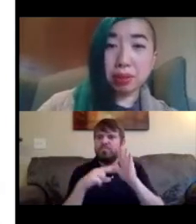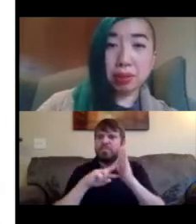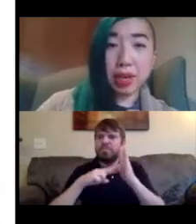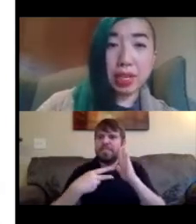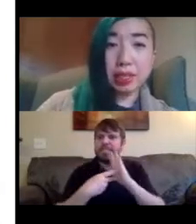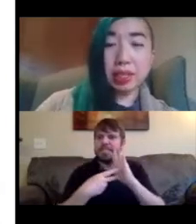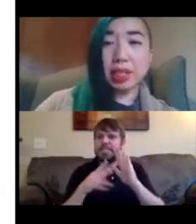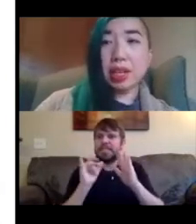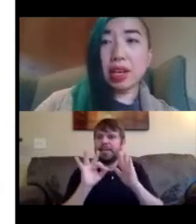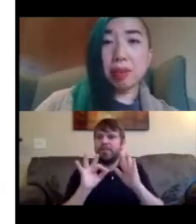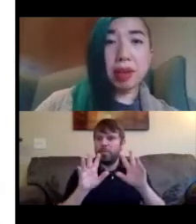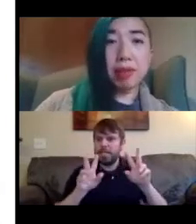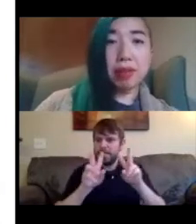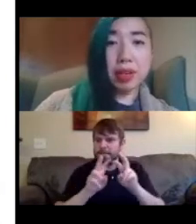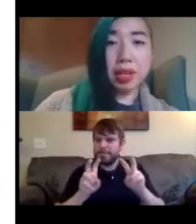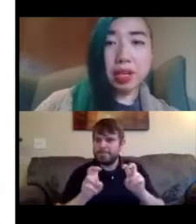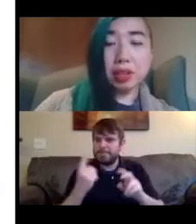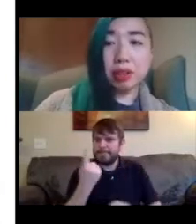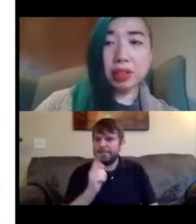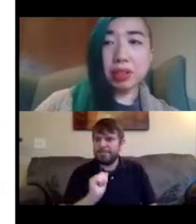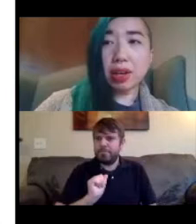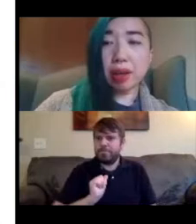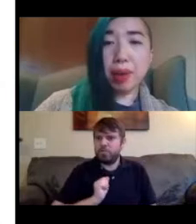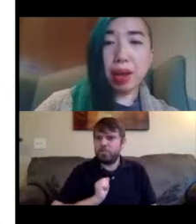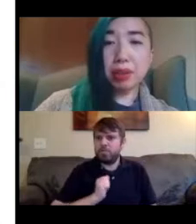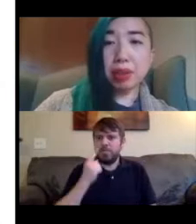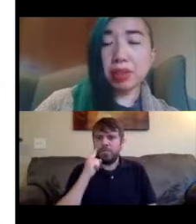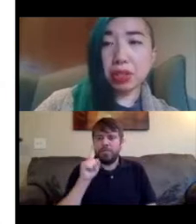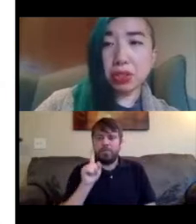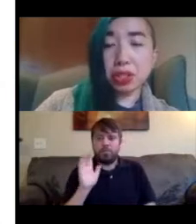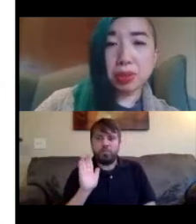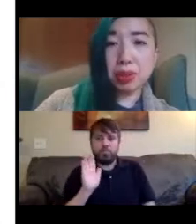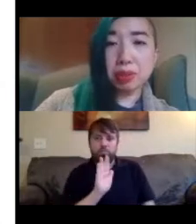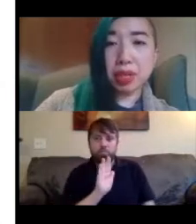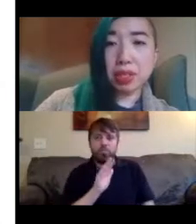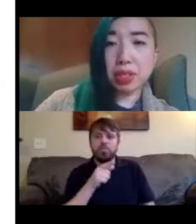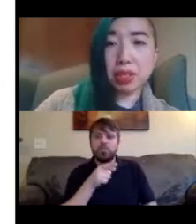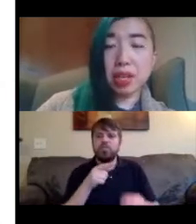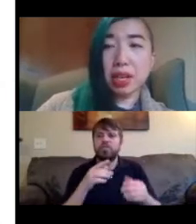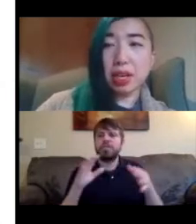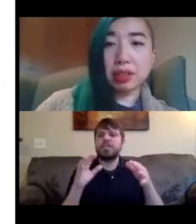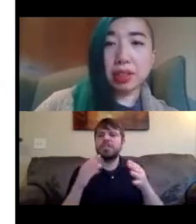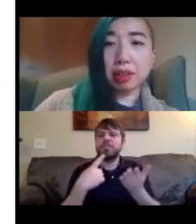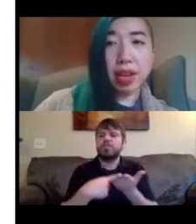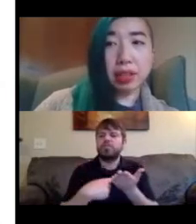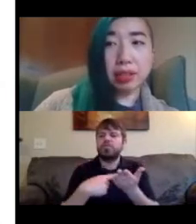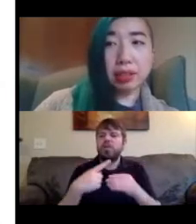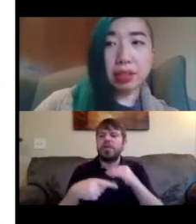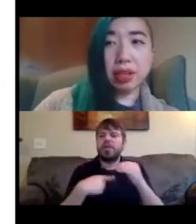right? And for her, she's taking about her relationship to erasure and state violence.